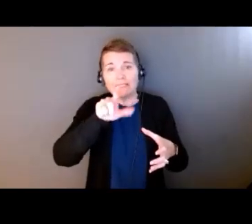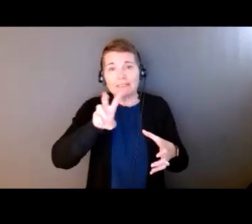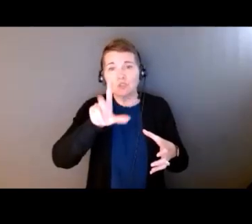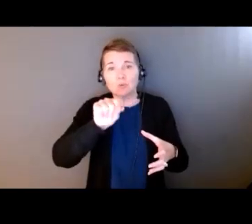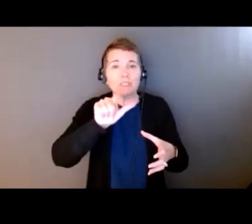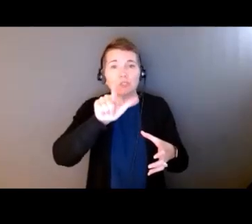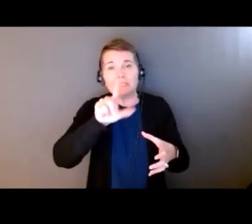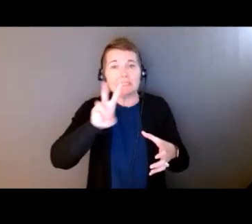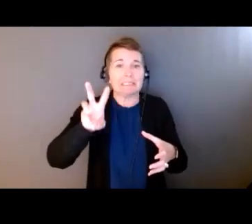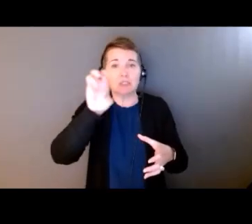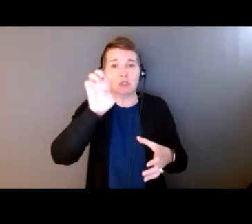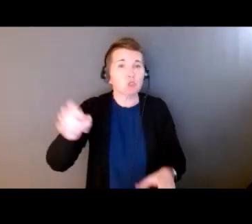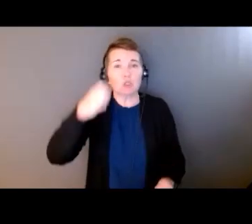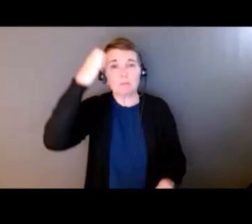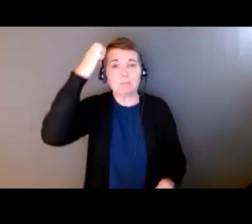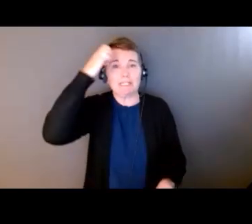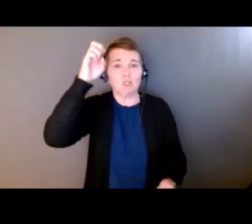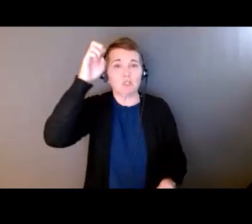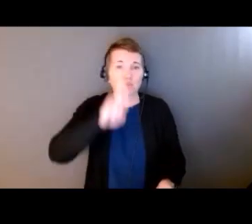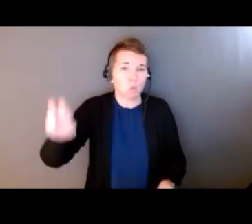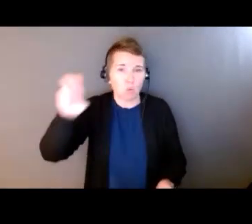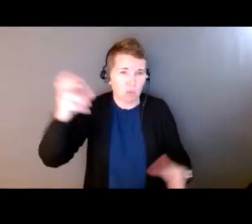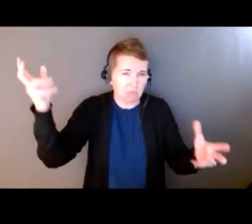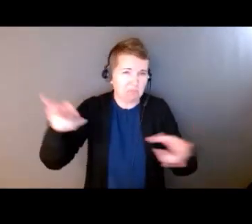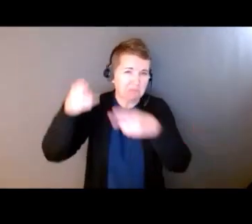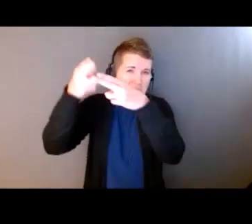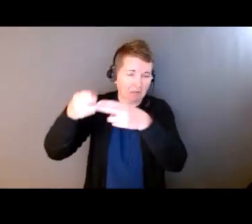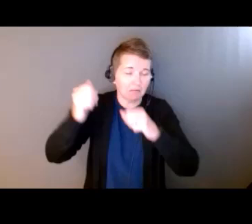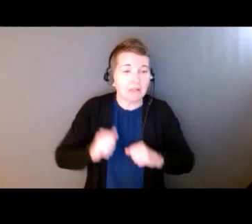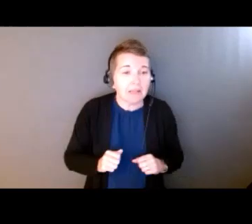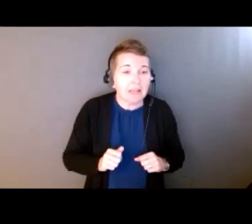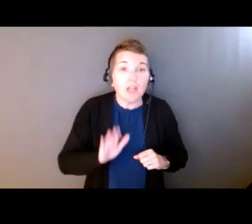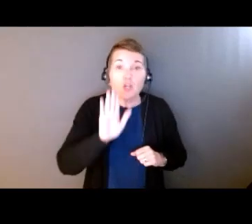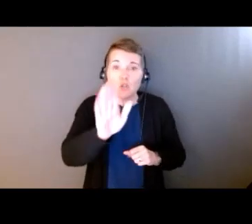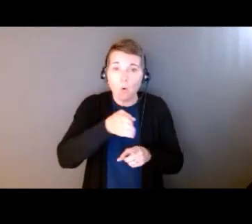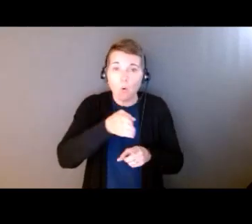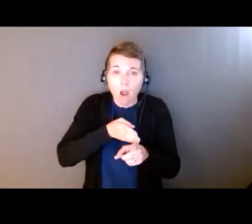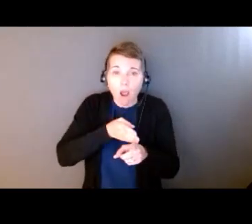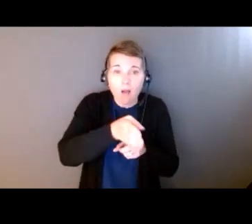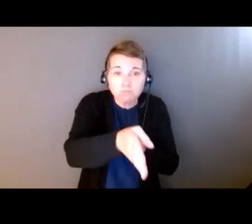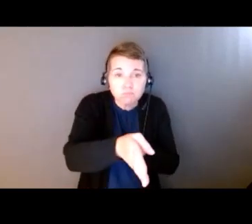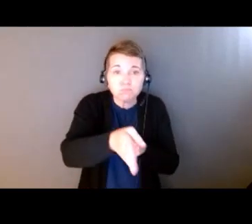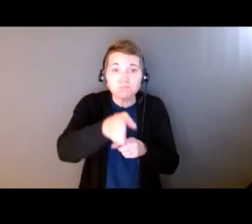Applicants will also select their field of practice, otherwise known as their discipline.